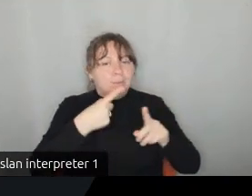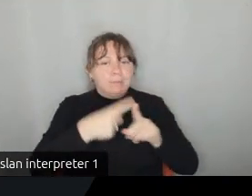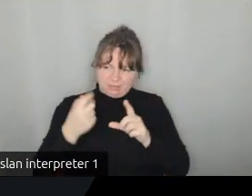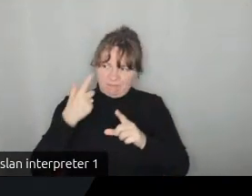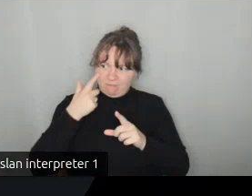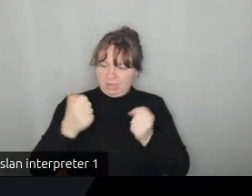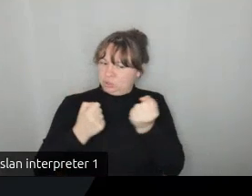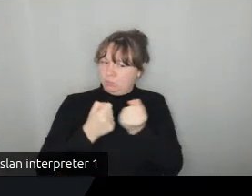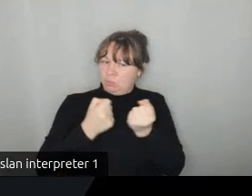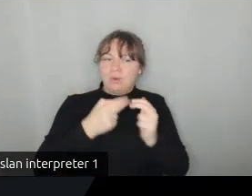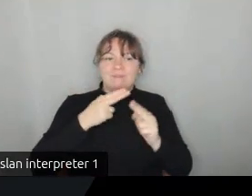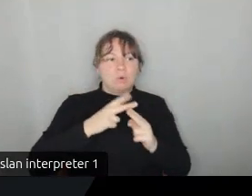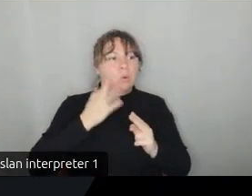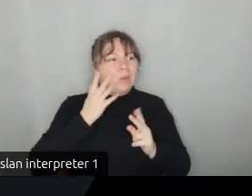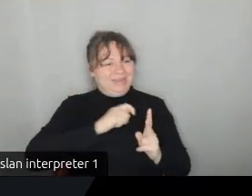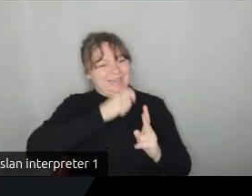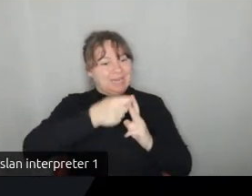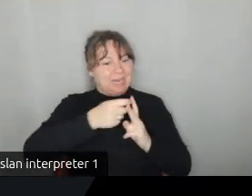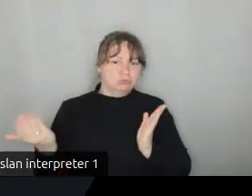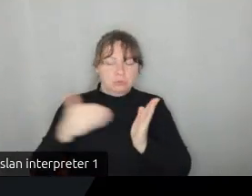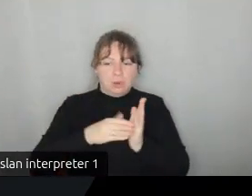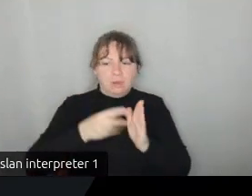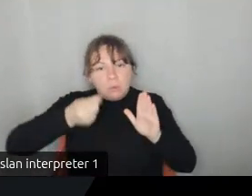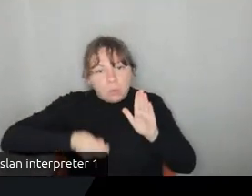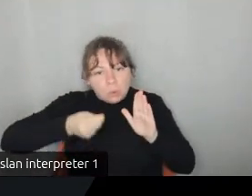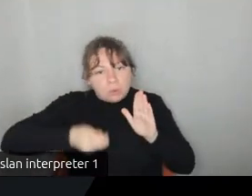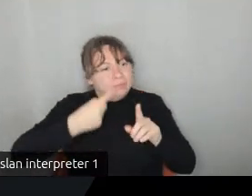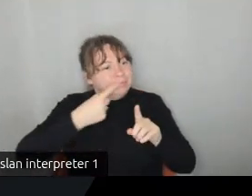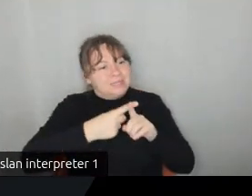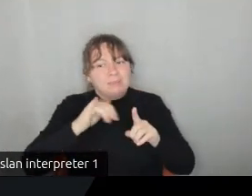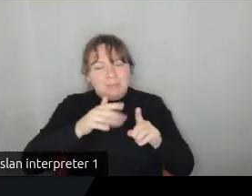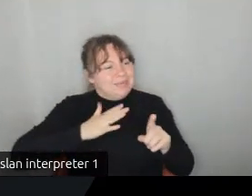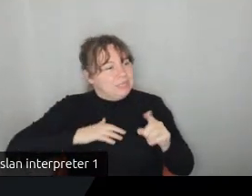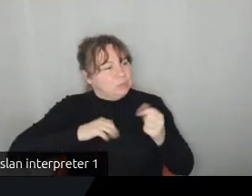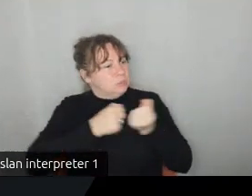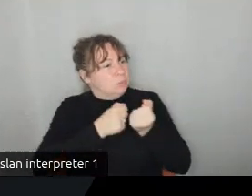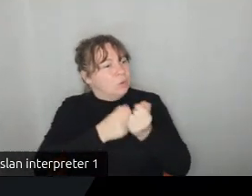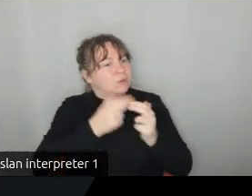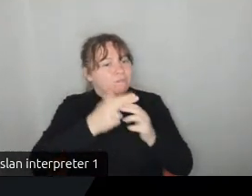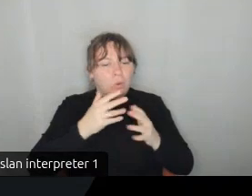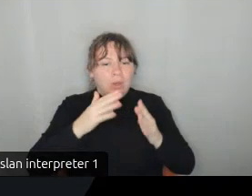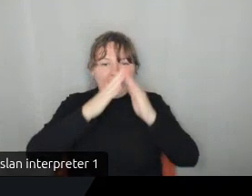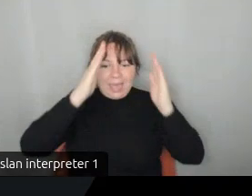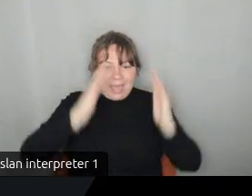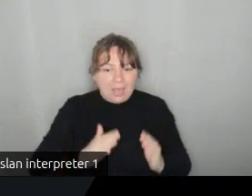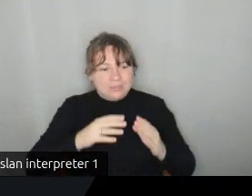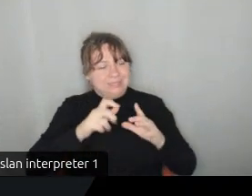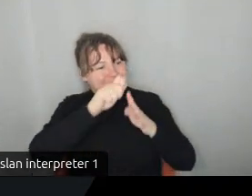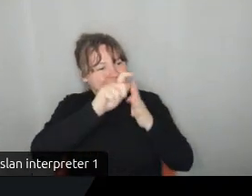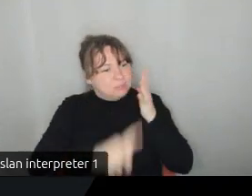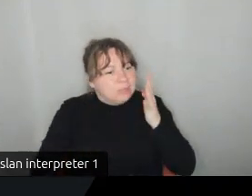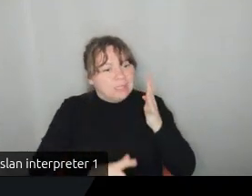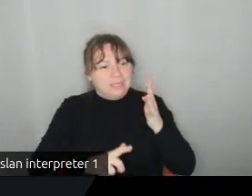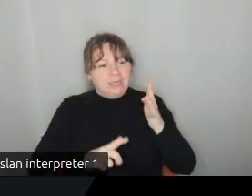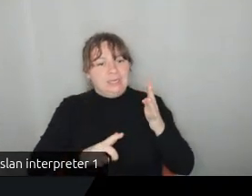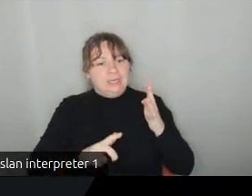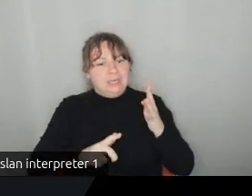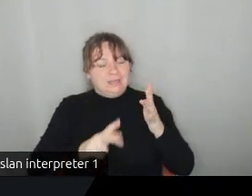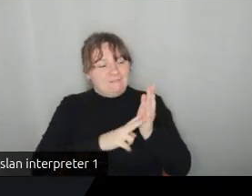referrals to other support services including housing, disability, Victims assist and so forth.